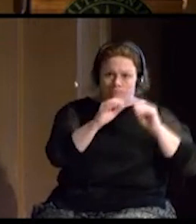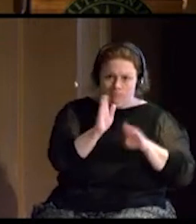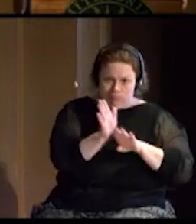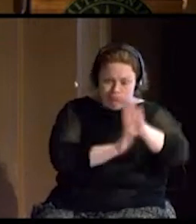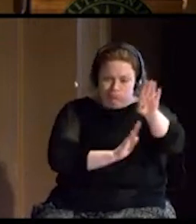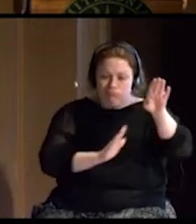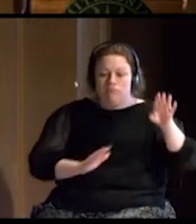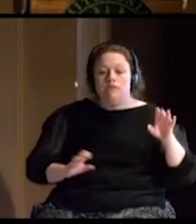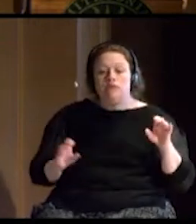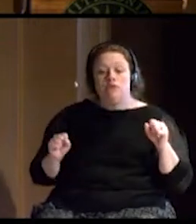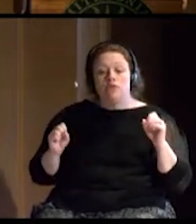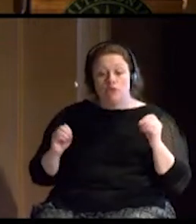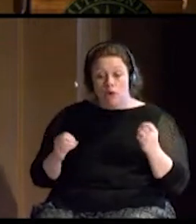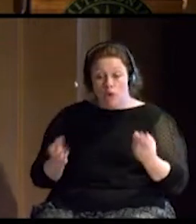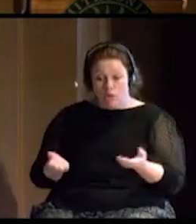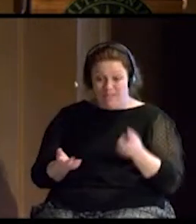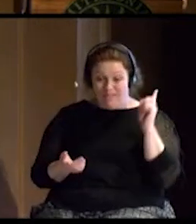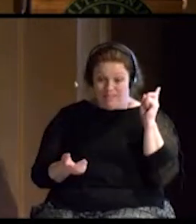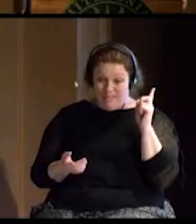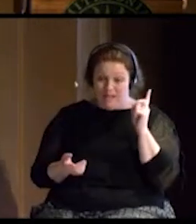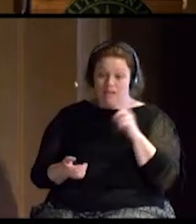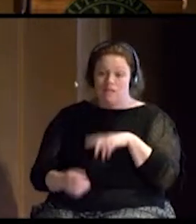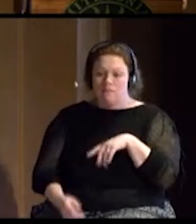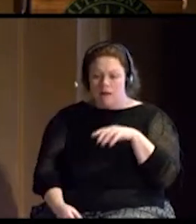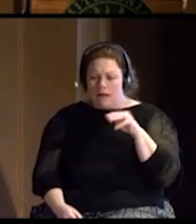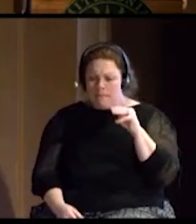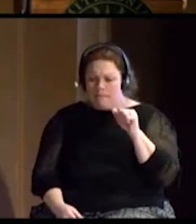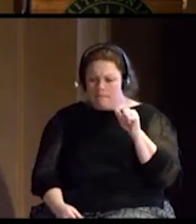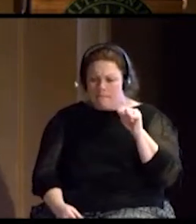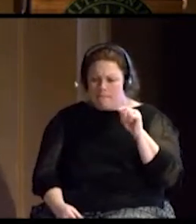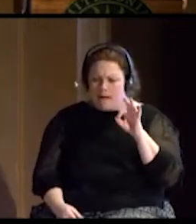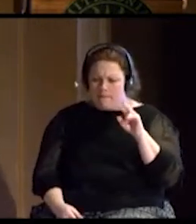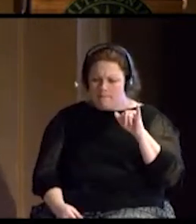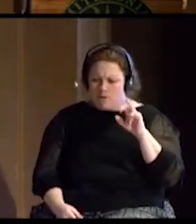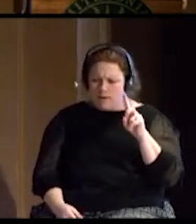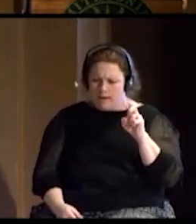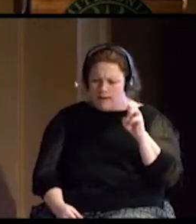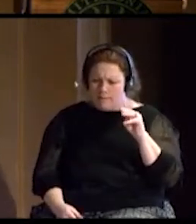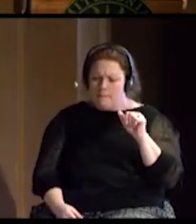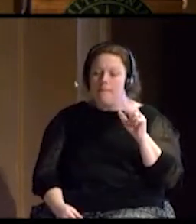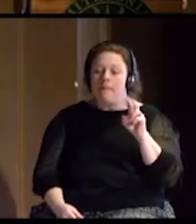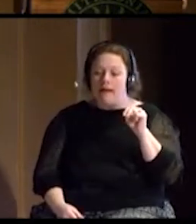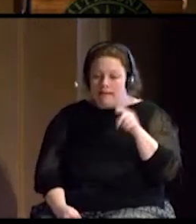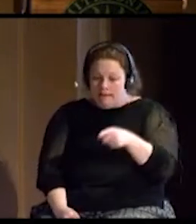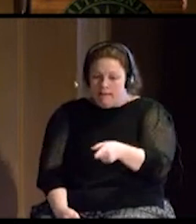such as this one here by Matt Friedman, have shown an explosive diversification